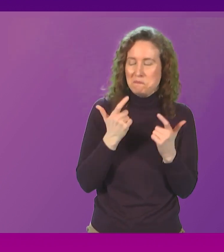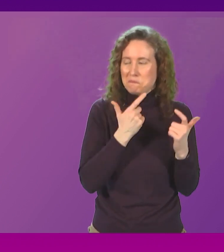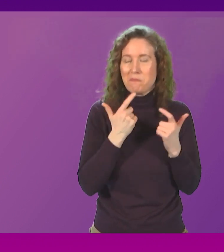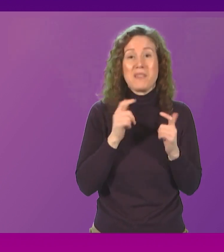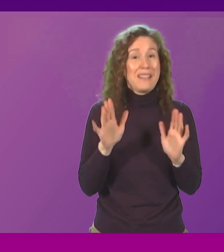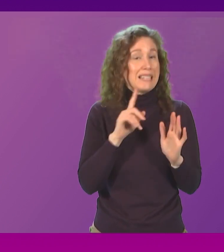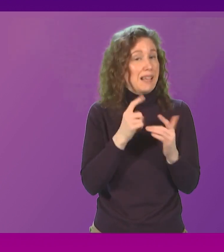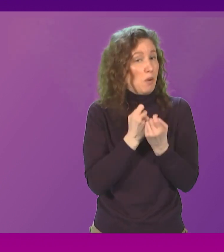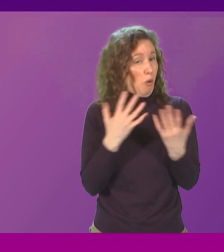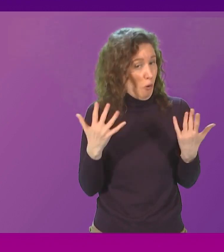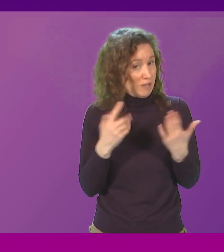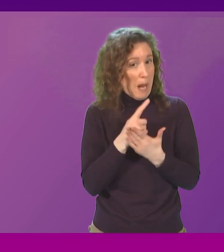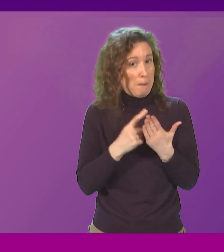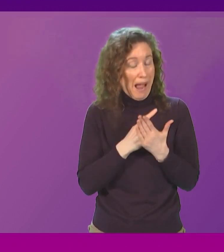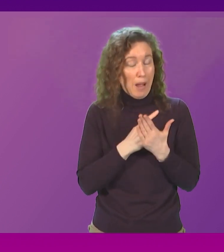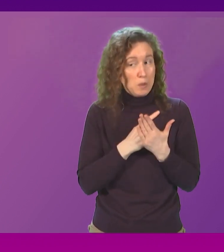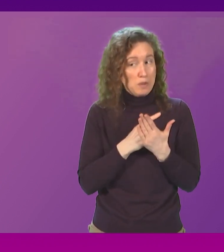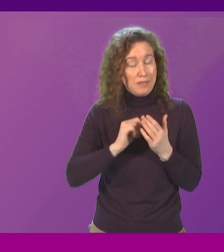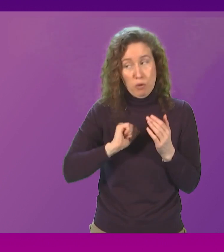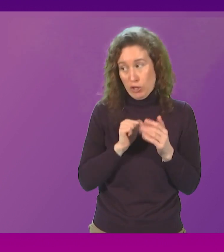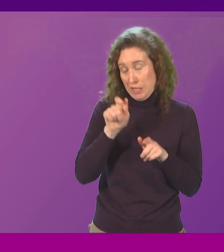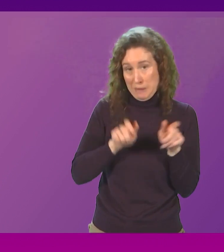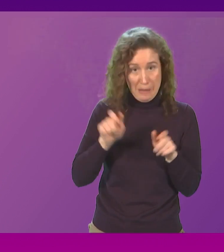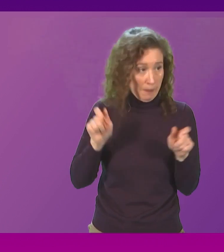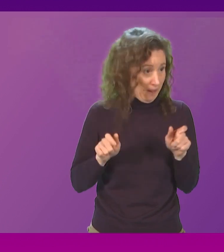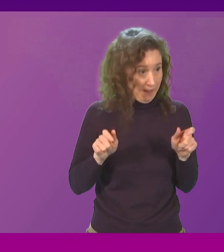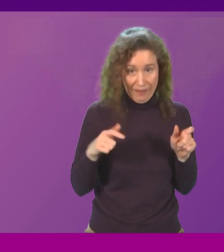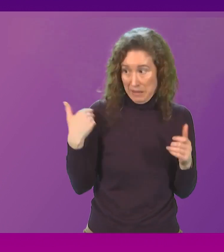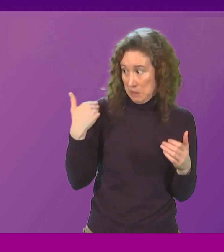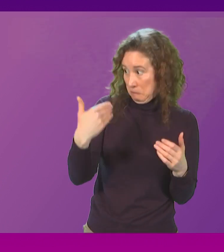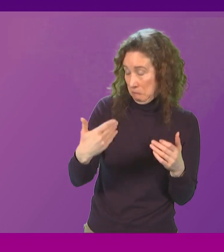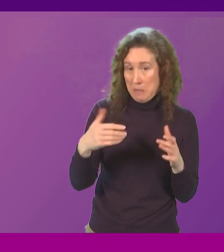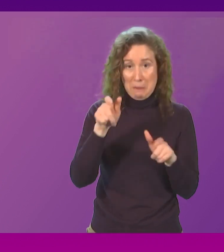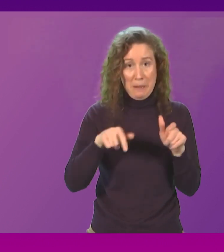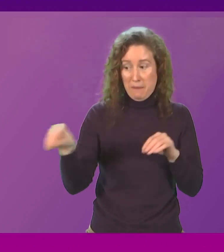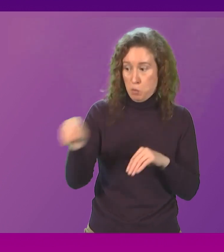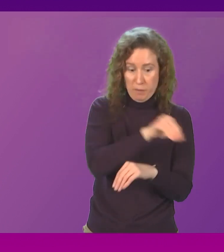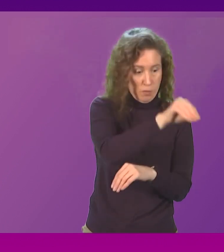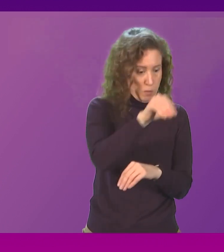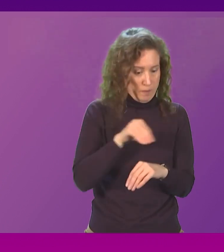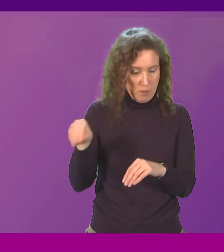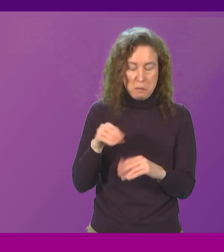That says a great deal about the verdict of the Scottish people in the intervening period.